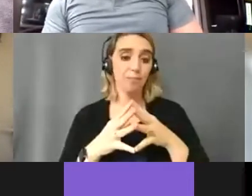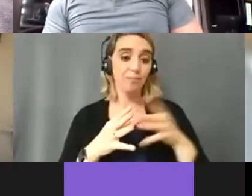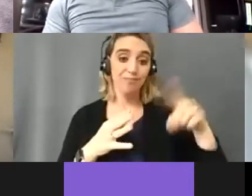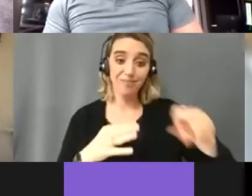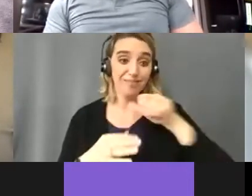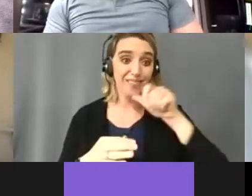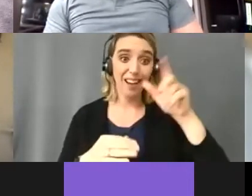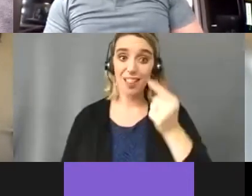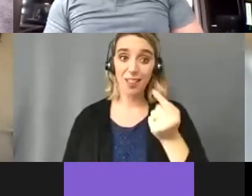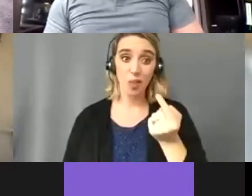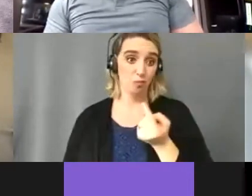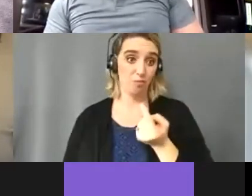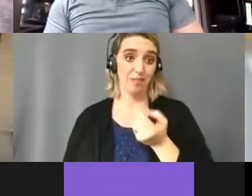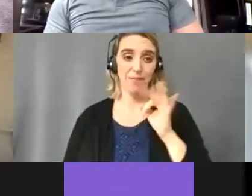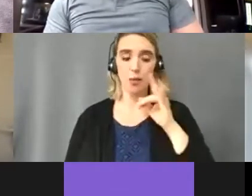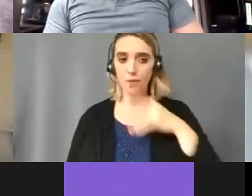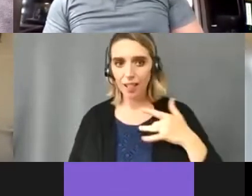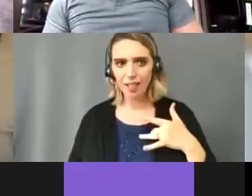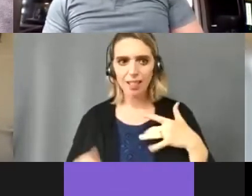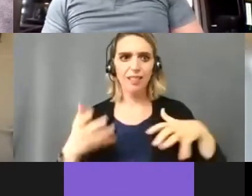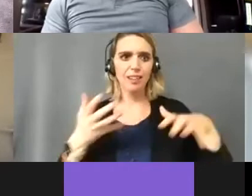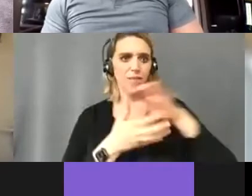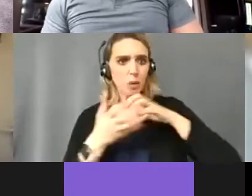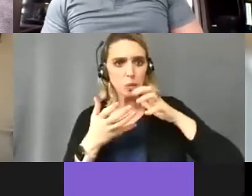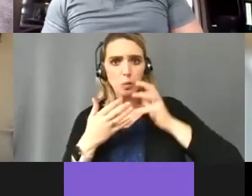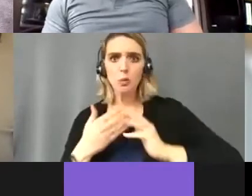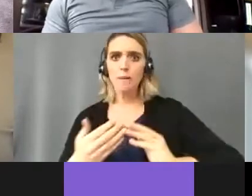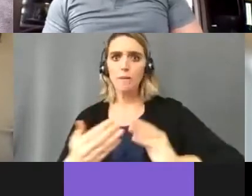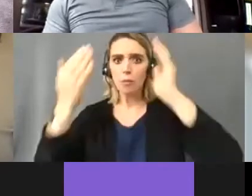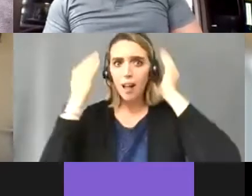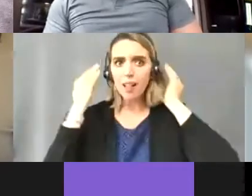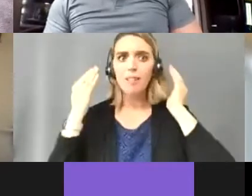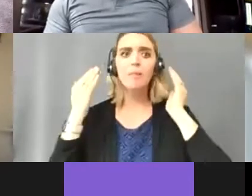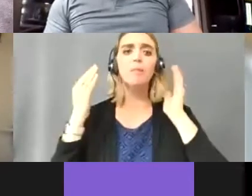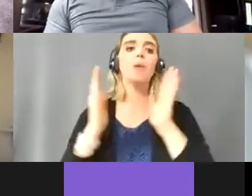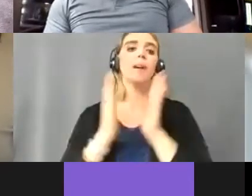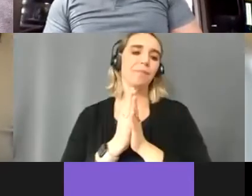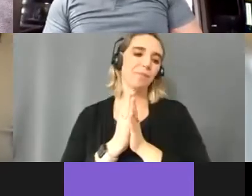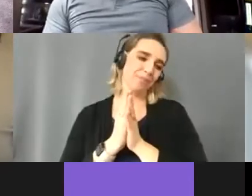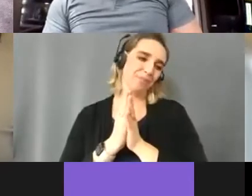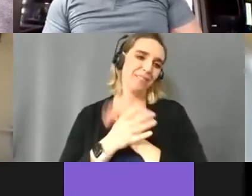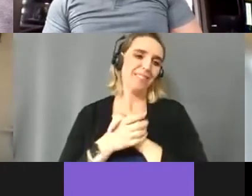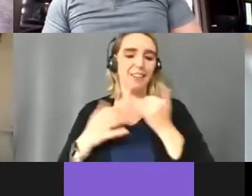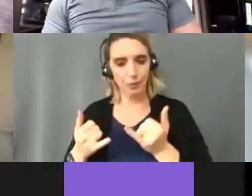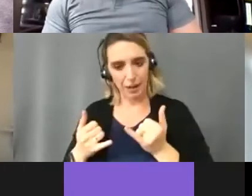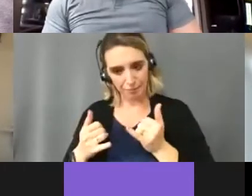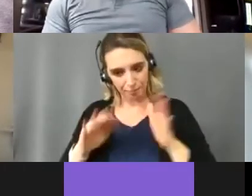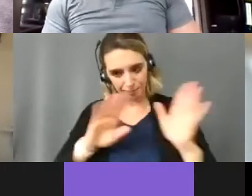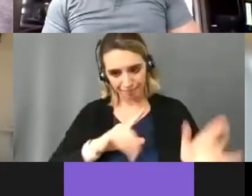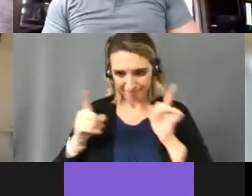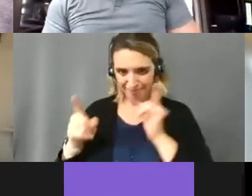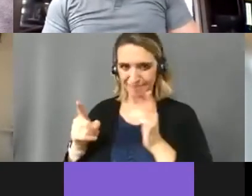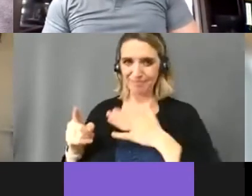when they feel confused and overwhelmed. So now let me go back to the original plan, which was to share my screen.